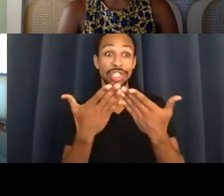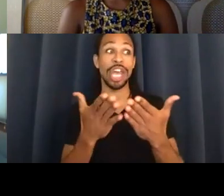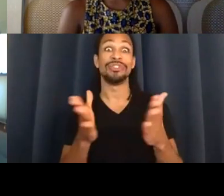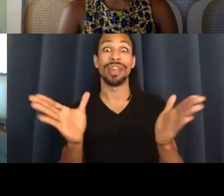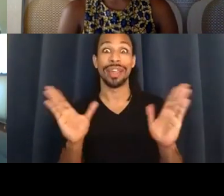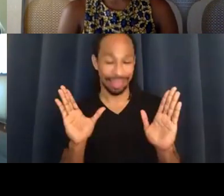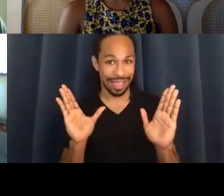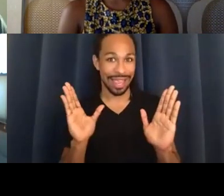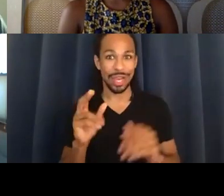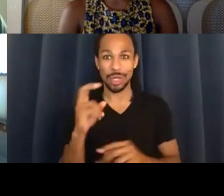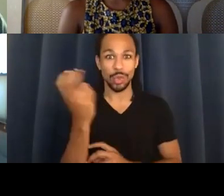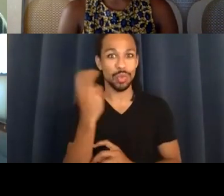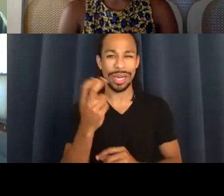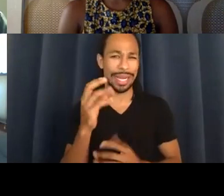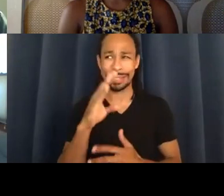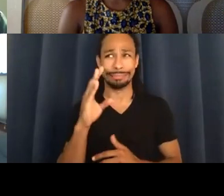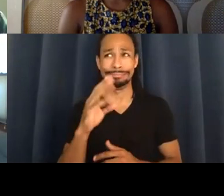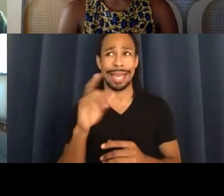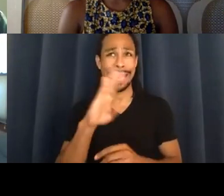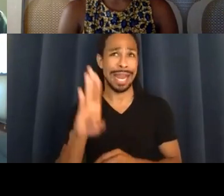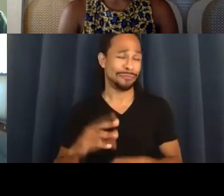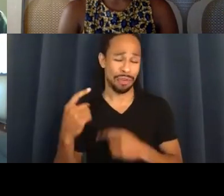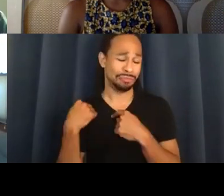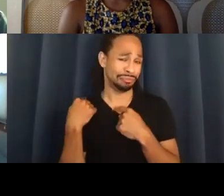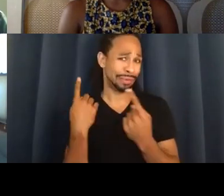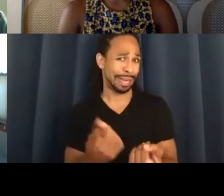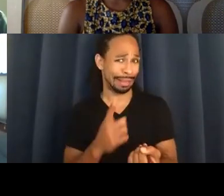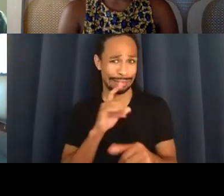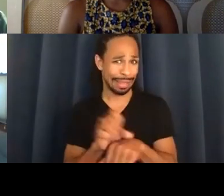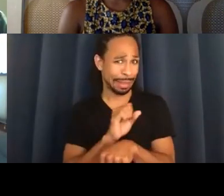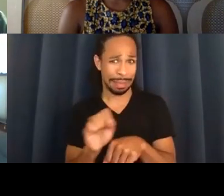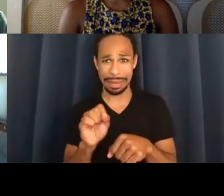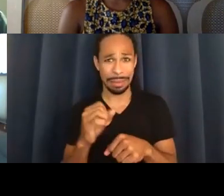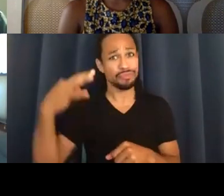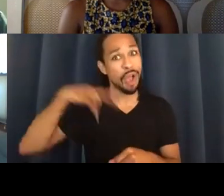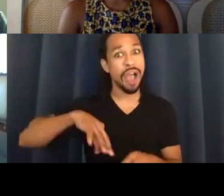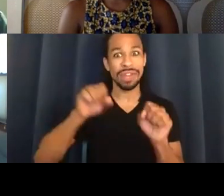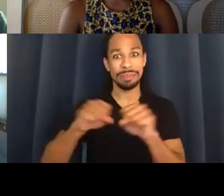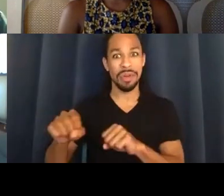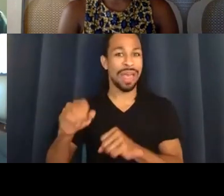truly been profitable. It hasn't worked far long time. Artists are not being paid a living